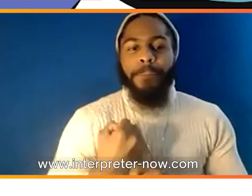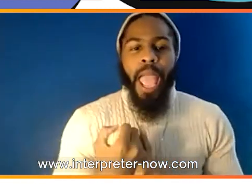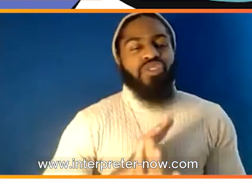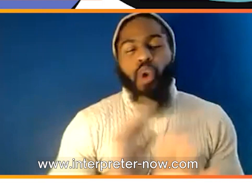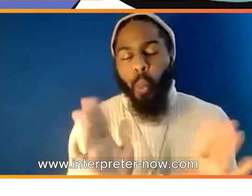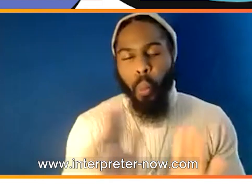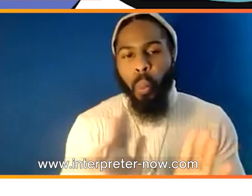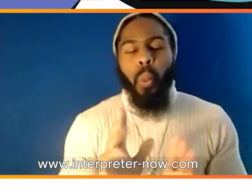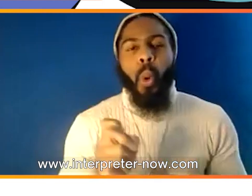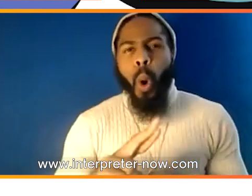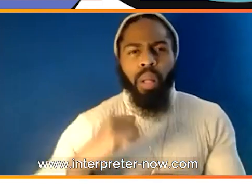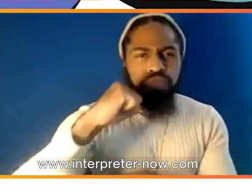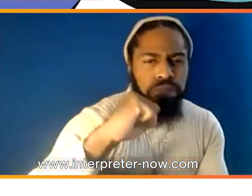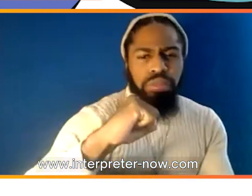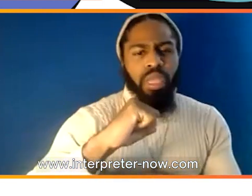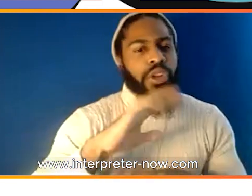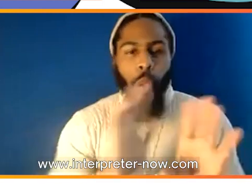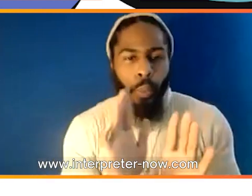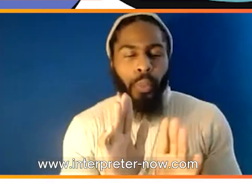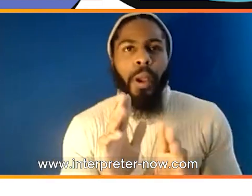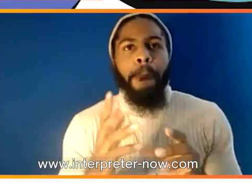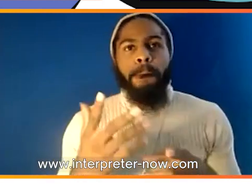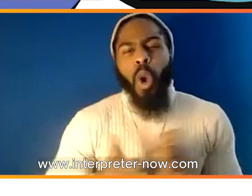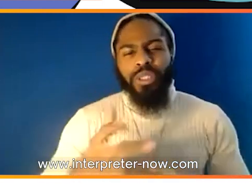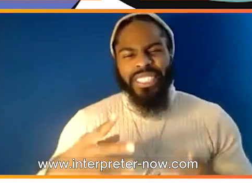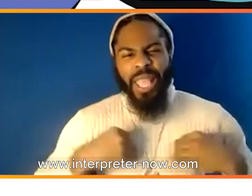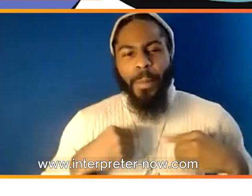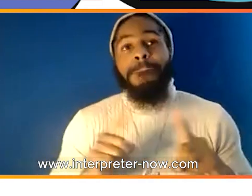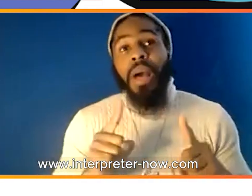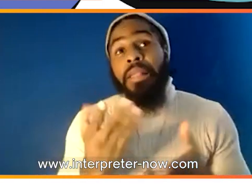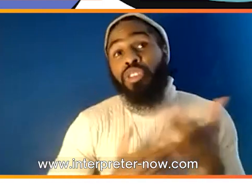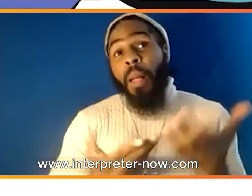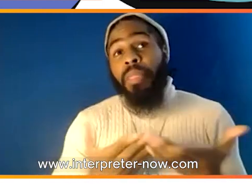differently. Standing up and speaking for others is great. But when you're standing